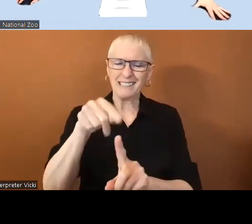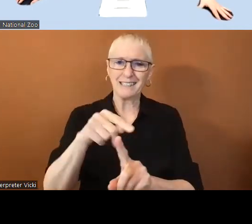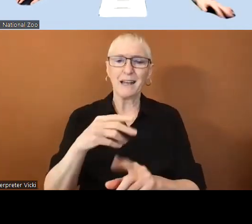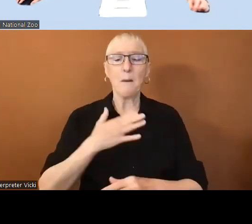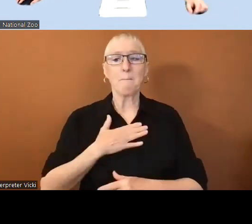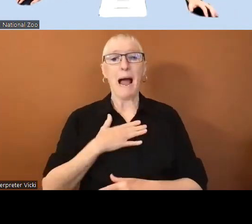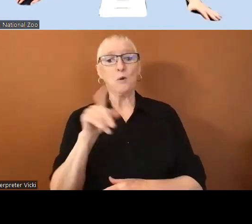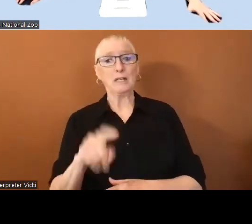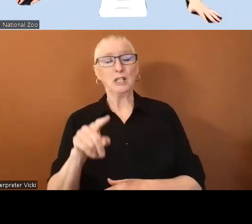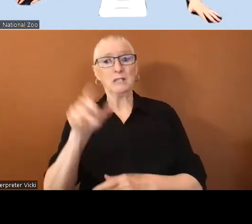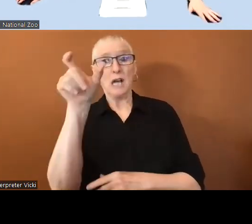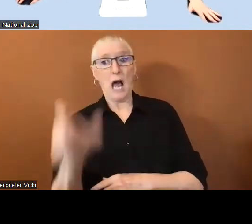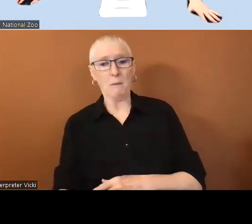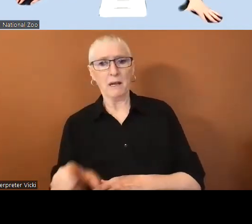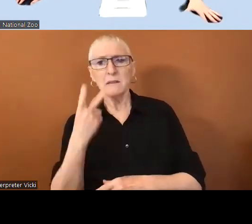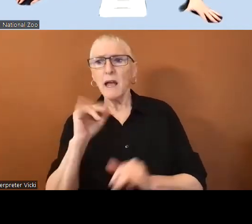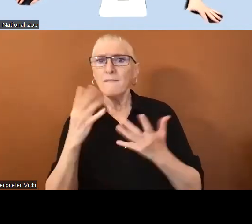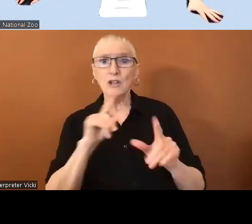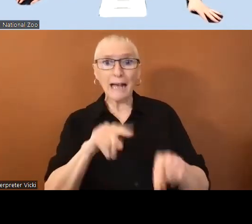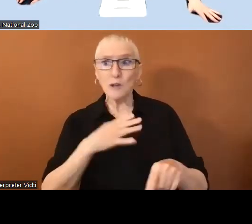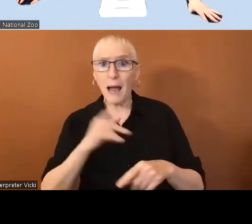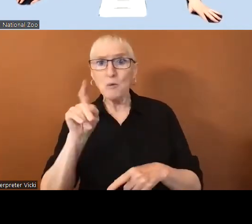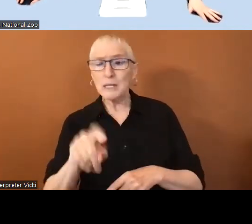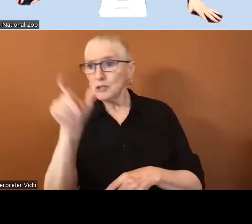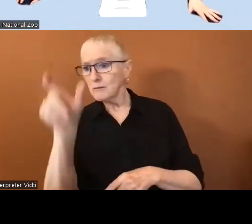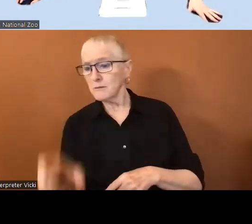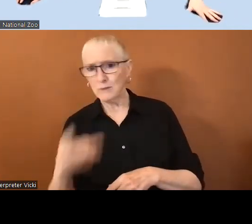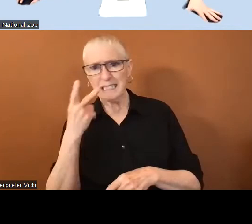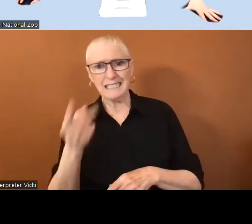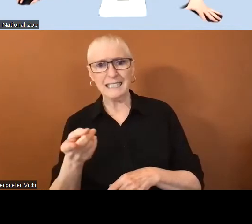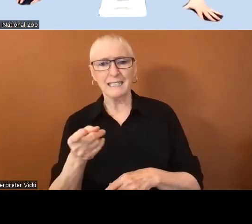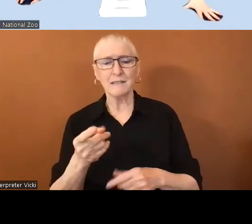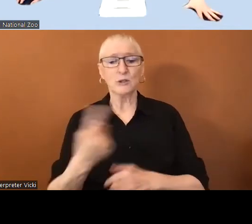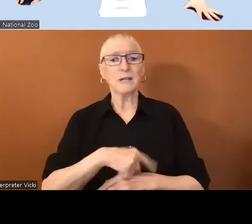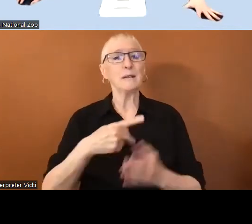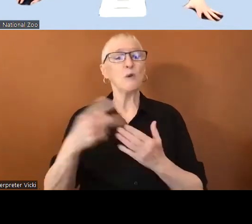to see if your question has already been answered. Today's program will be about 40 minutes with